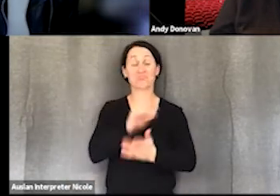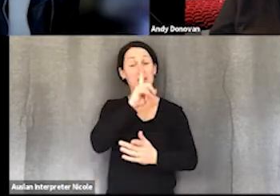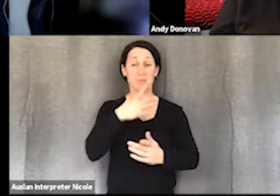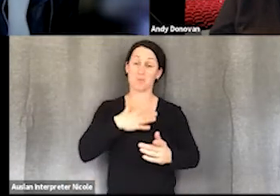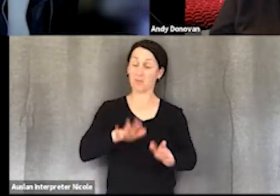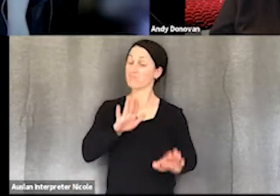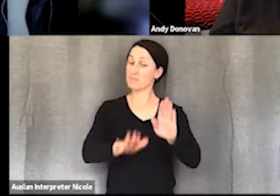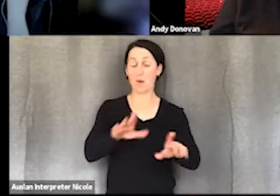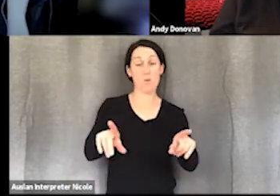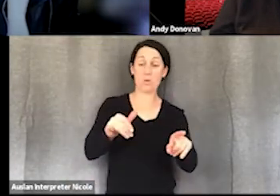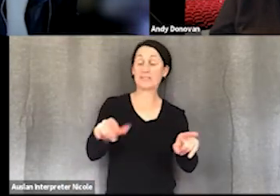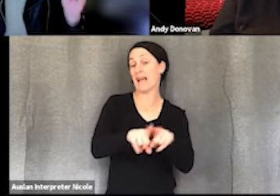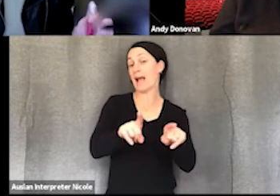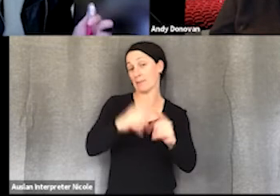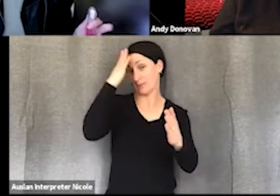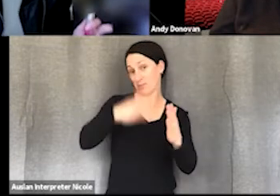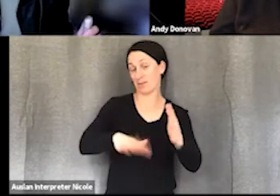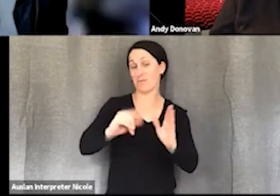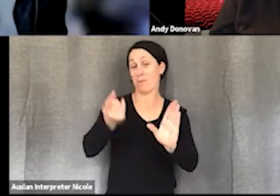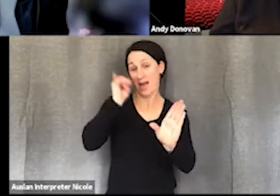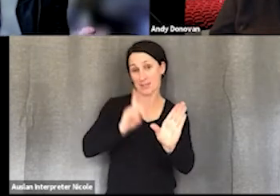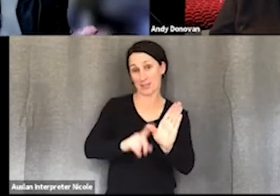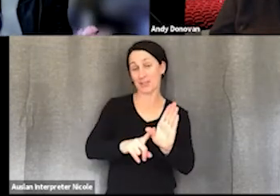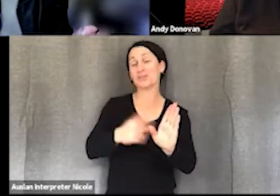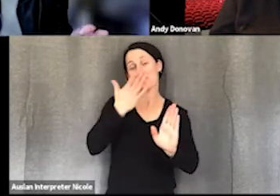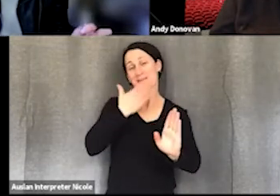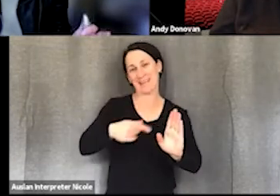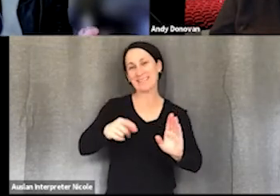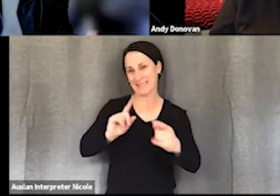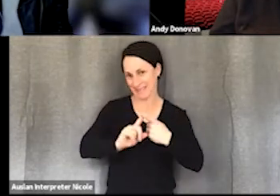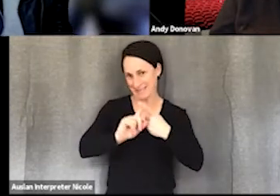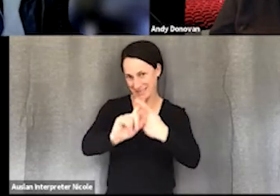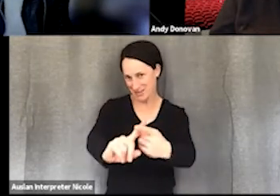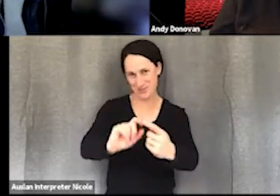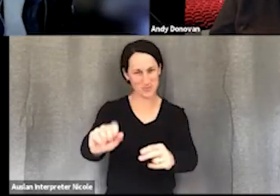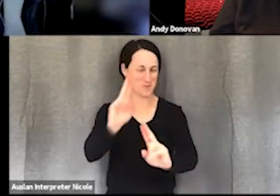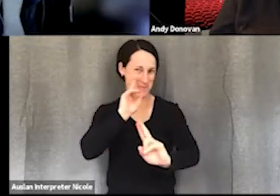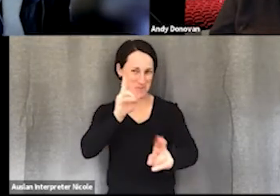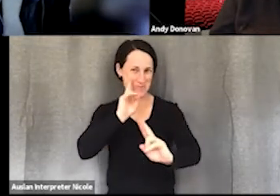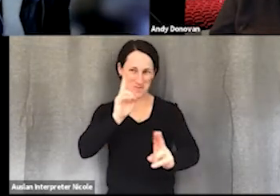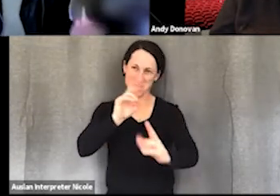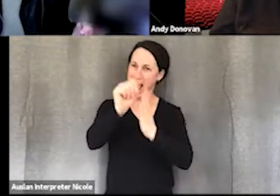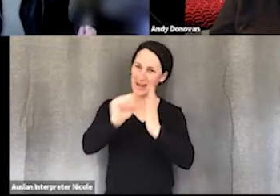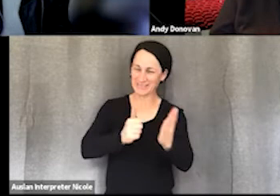So, basically stay the course, in terms of what you normally do. Audiences still